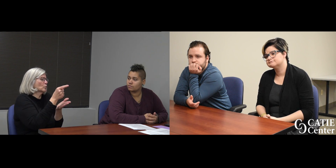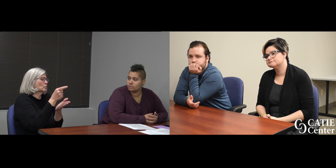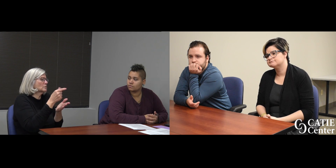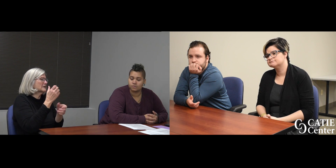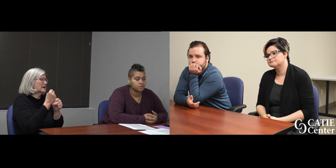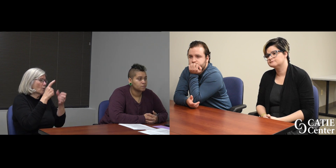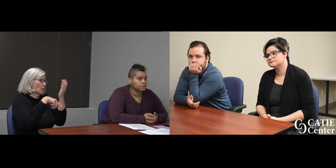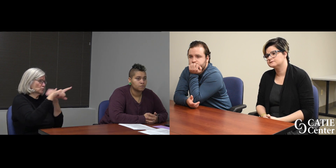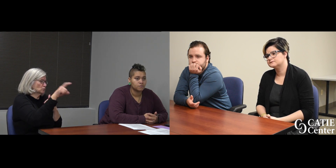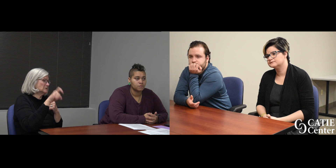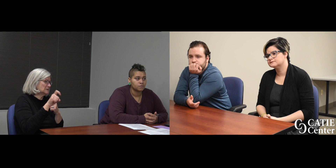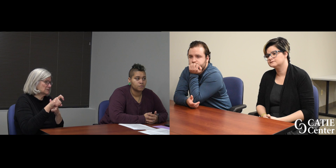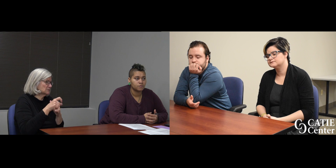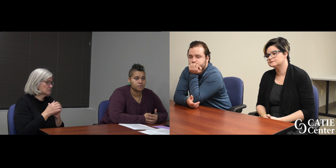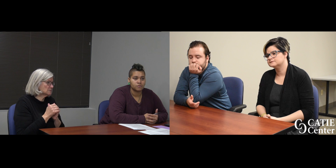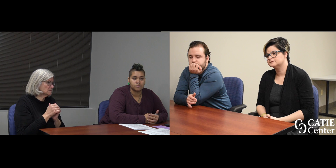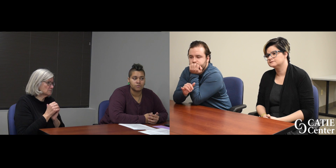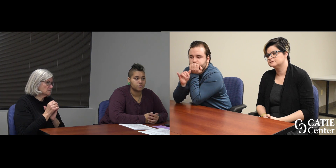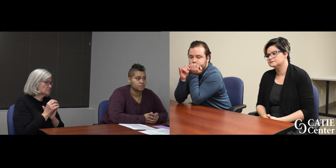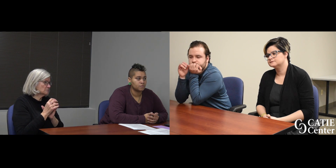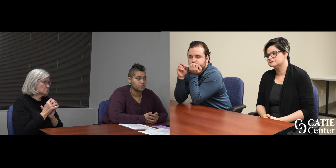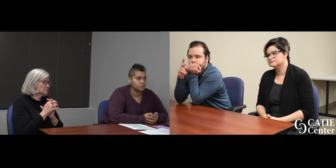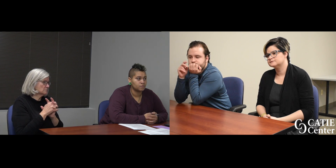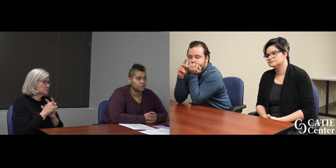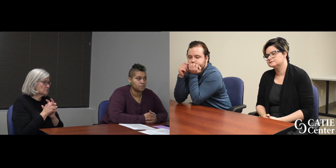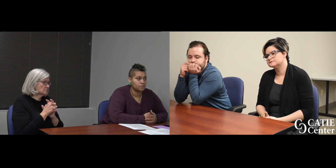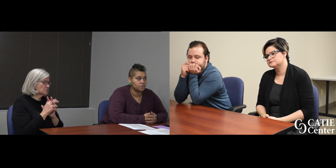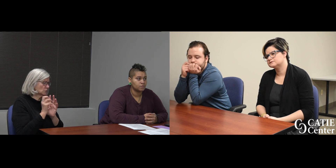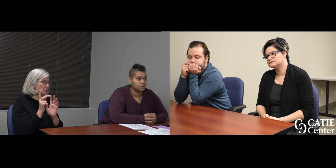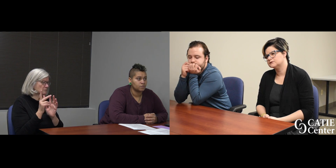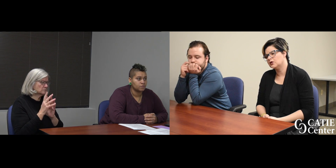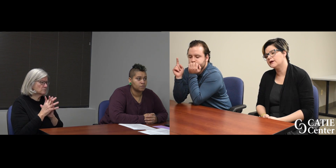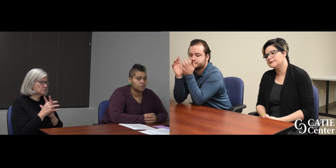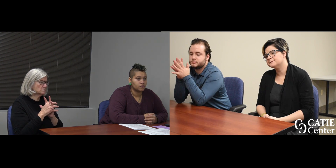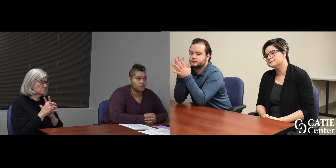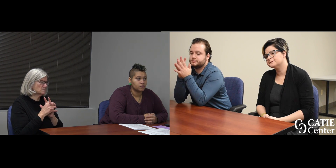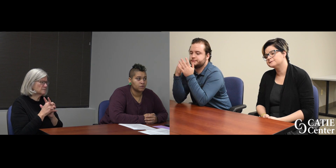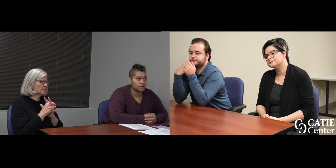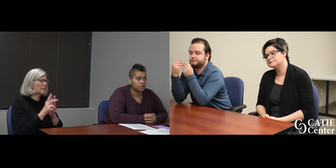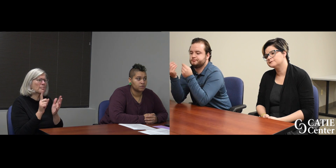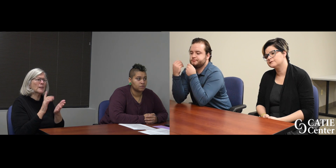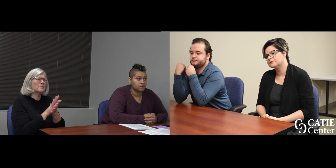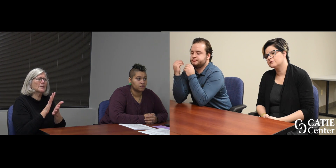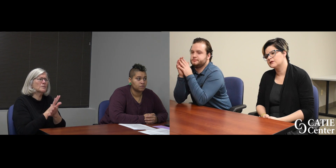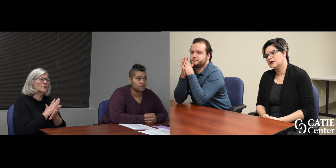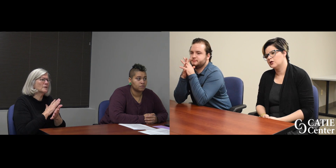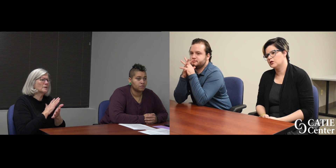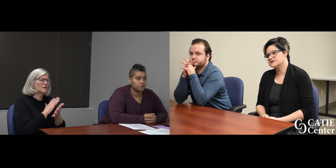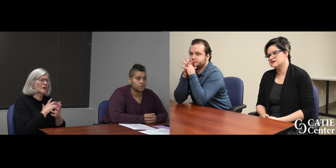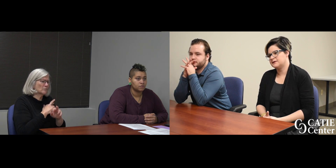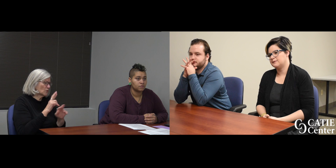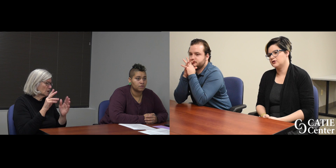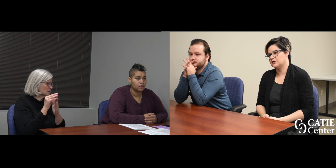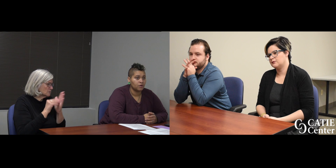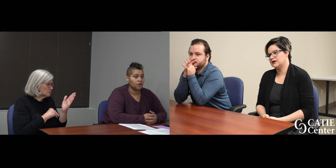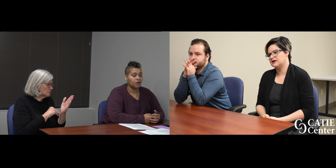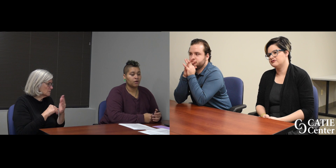Where is the paper? I'm ready to fill it out.